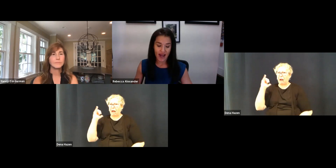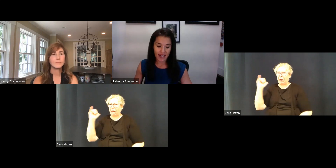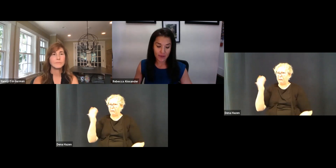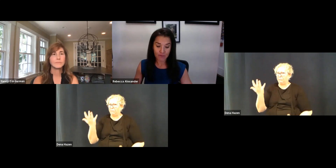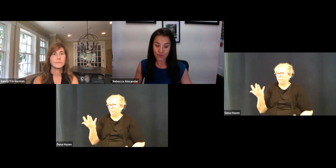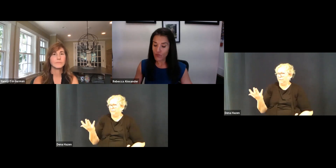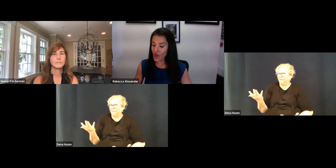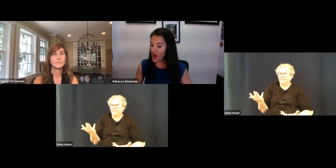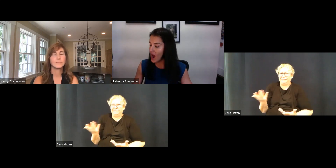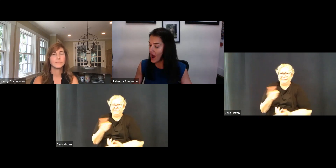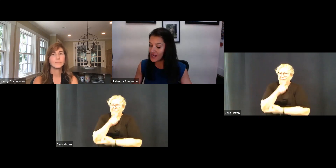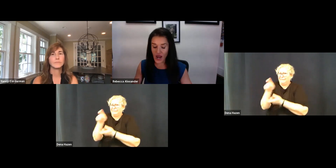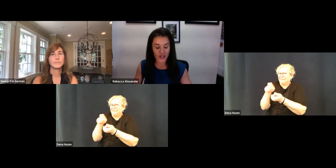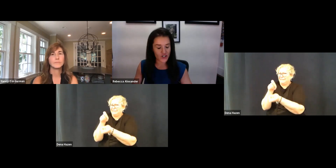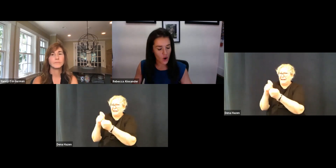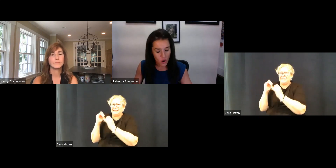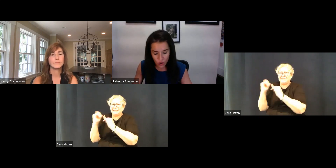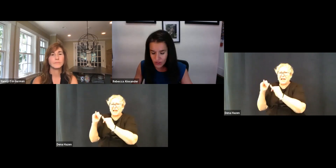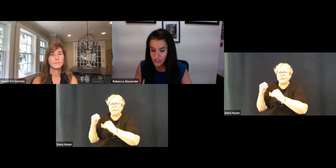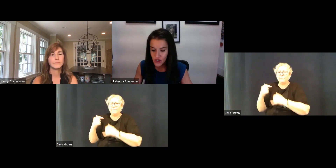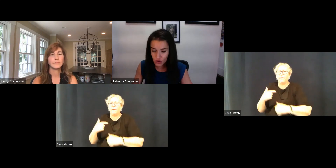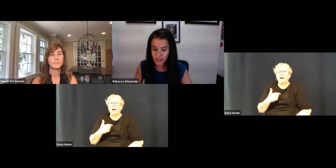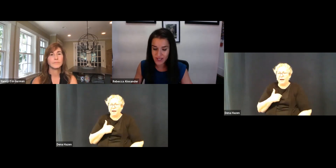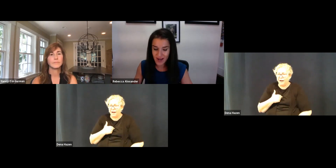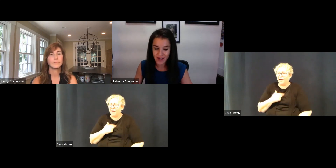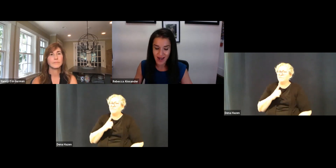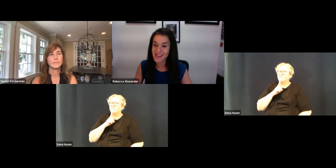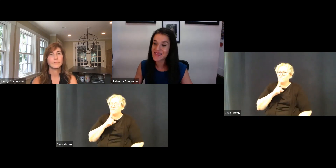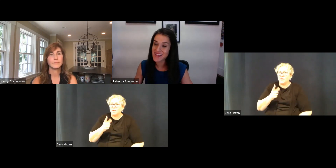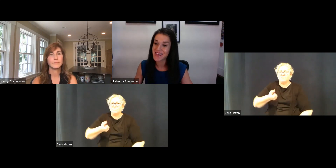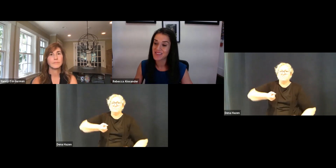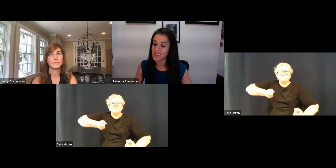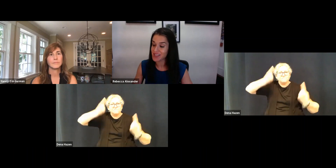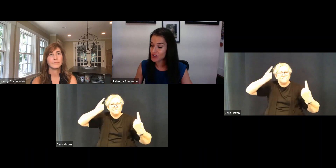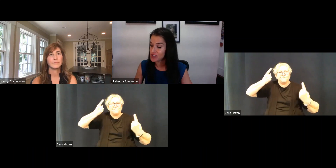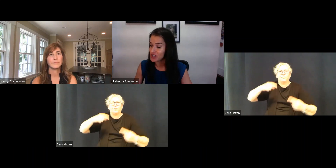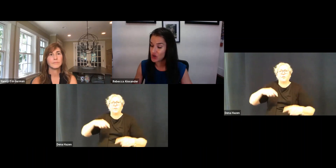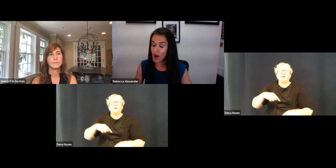And I totally, totally get it. And I think that here's the issue.